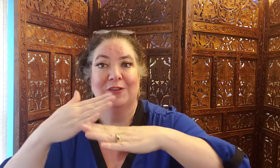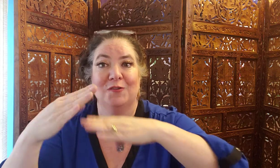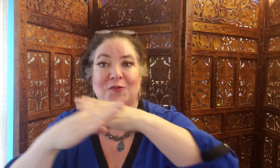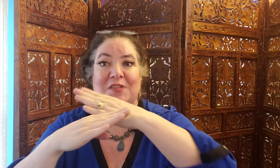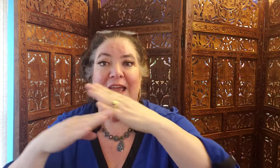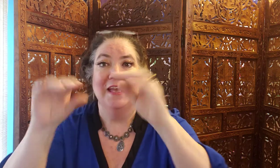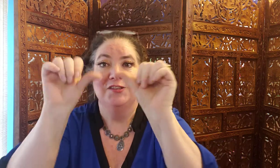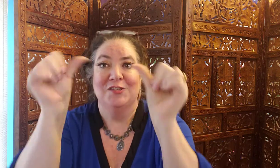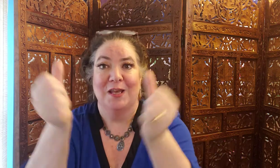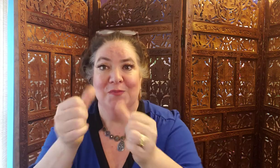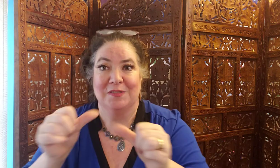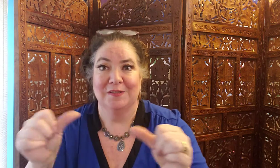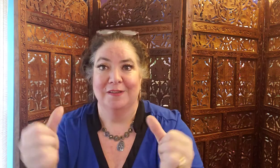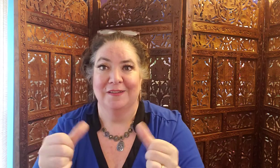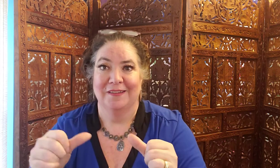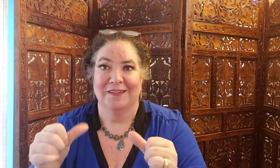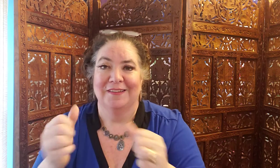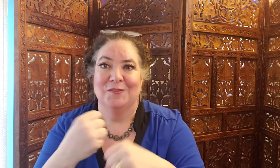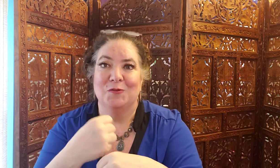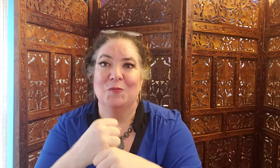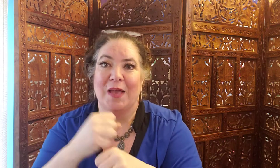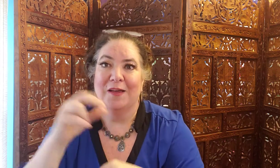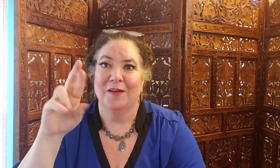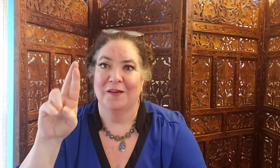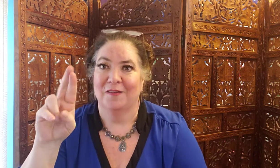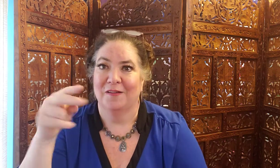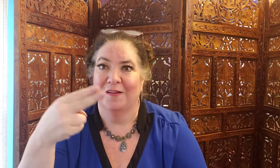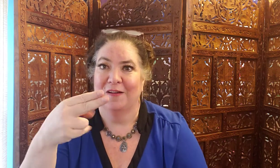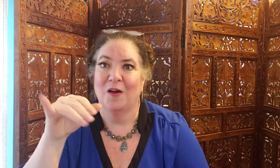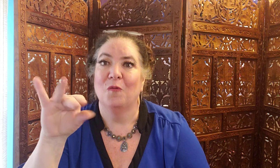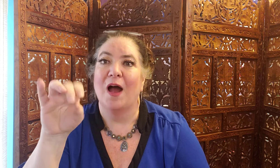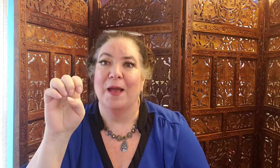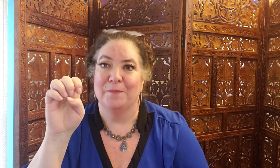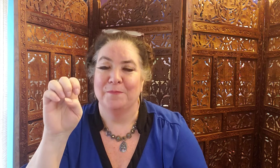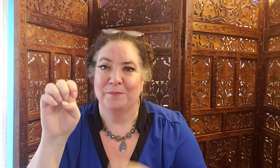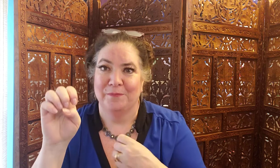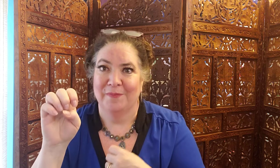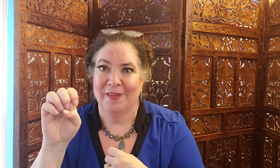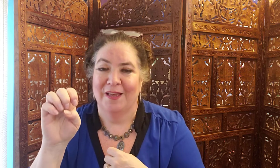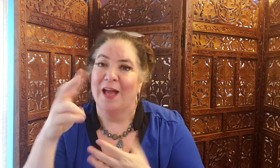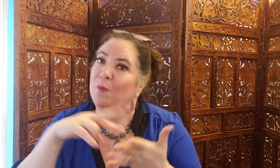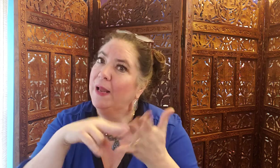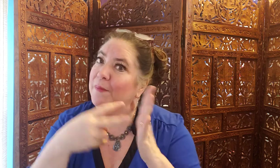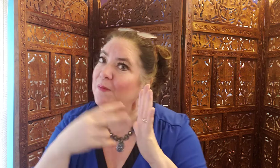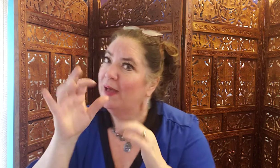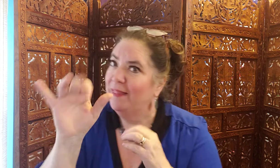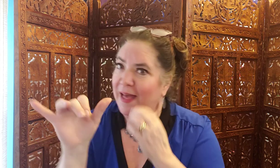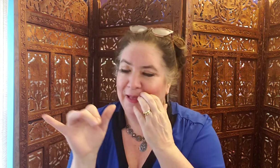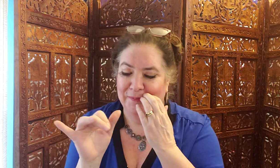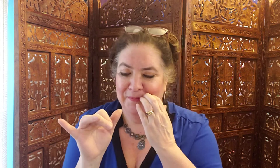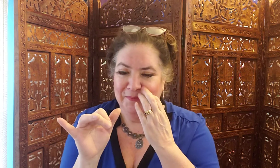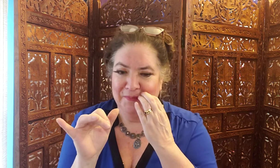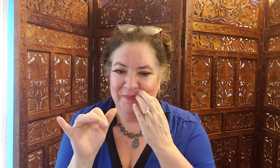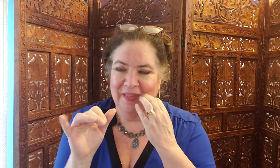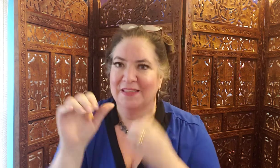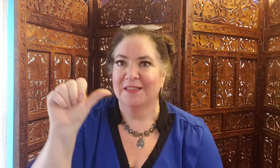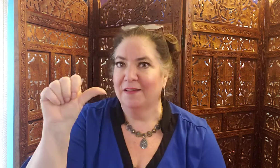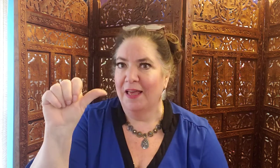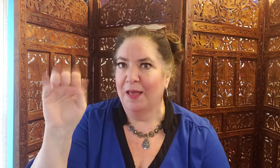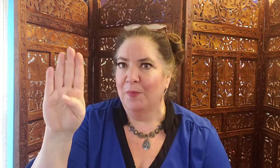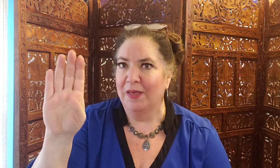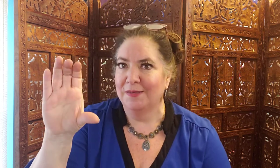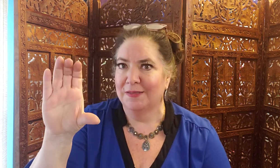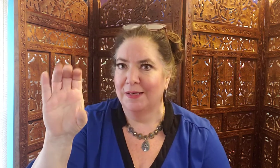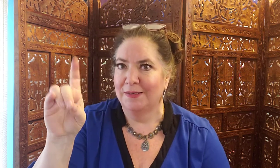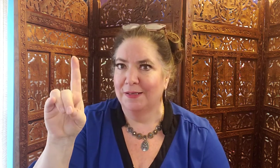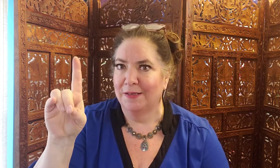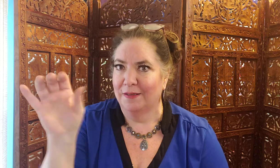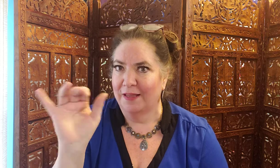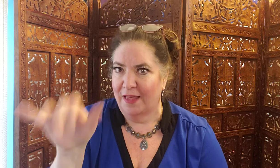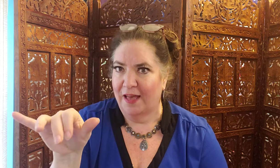you use hand shapes to make a rhyme and what I mean by that is like "a" "b" "c" "d" like that!